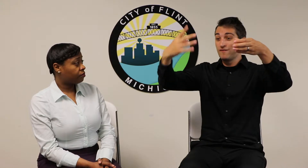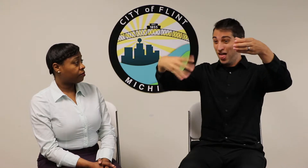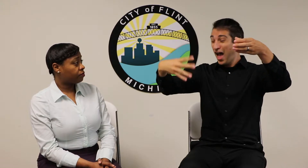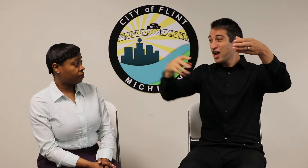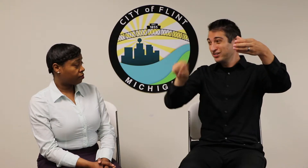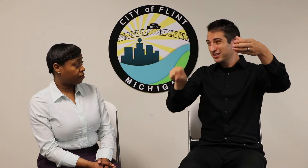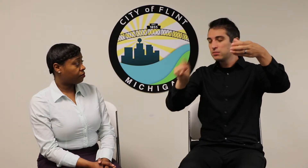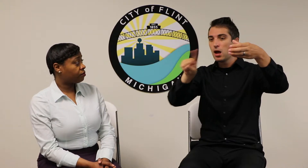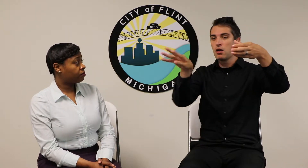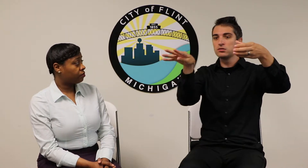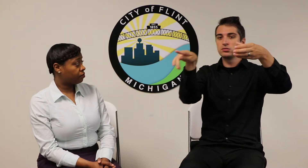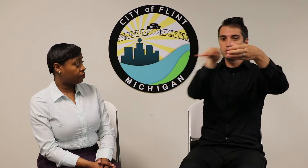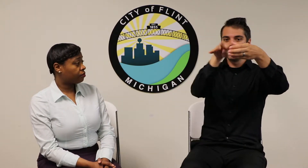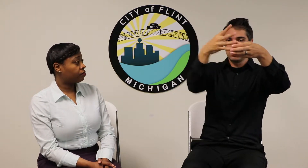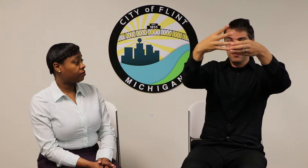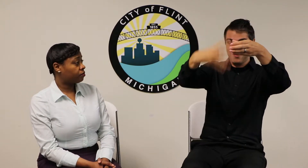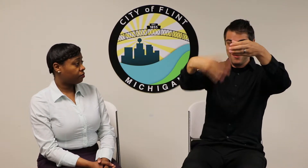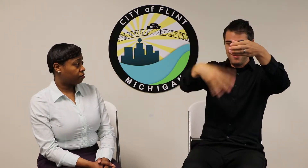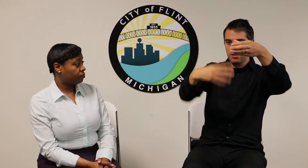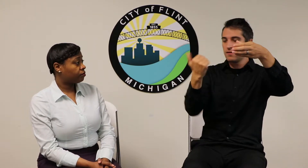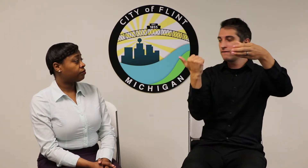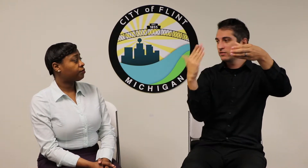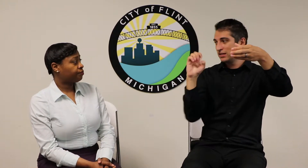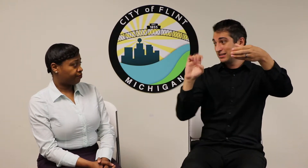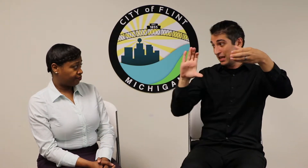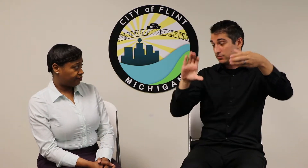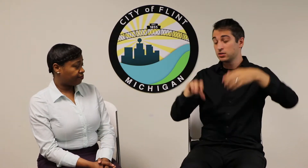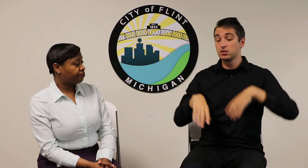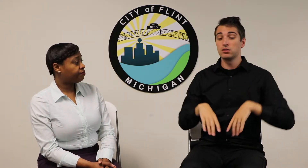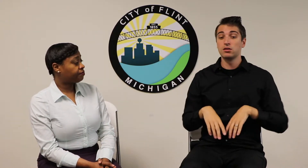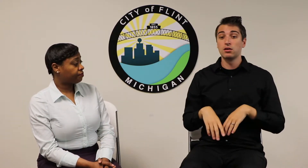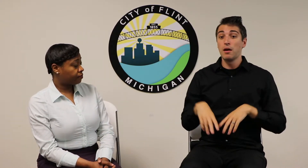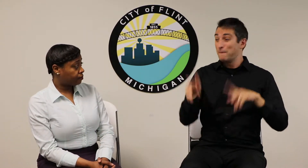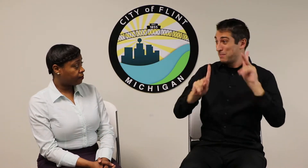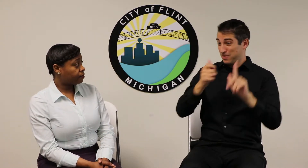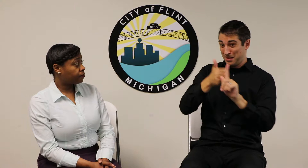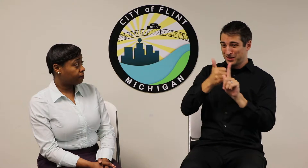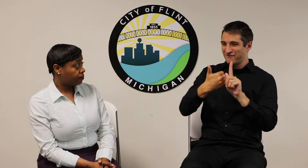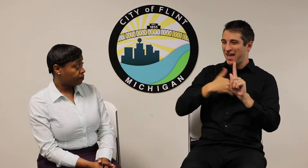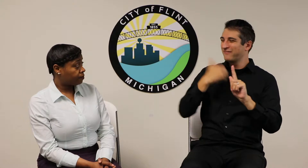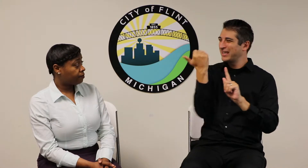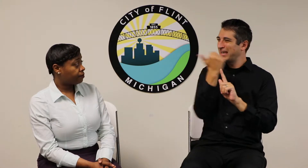who have any kind of immune problems that I mentioned before those people